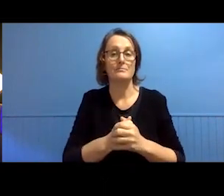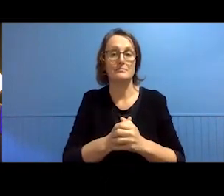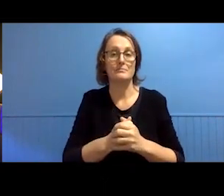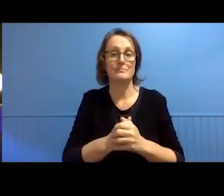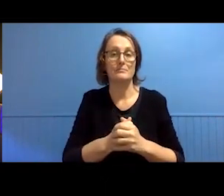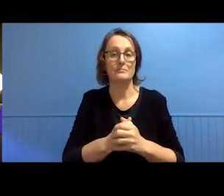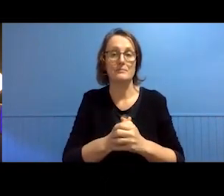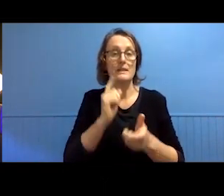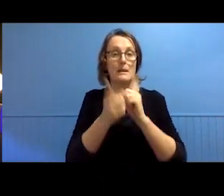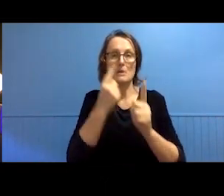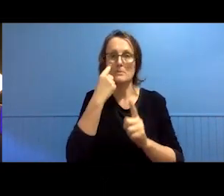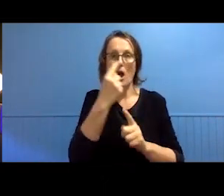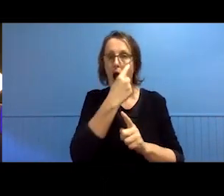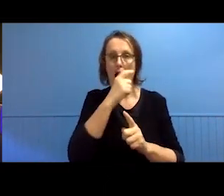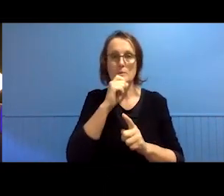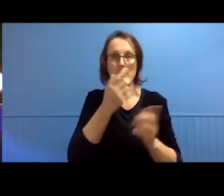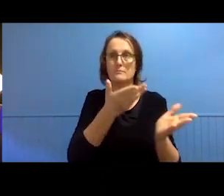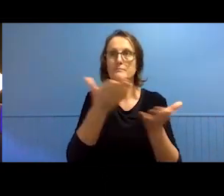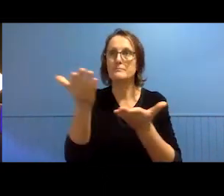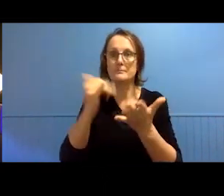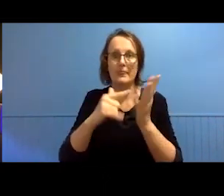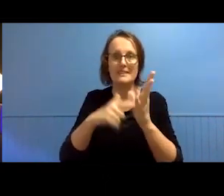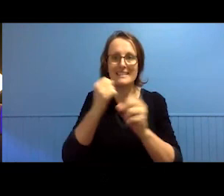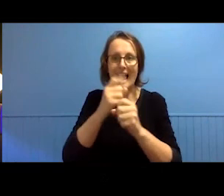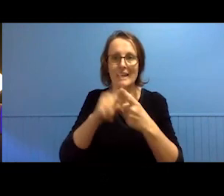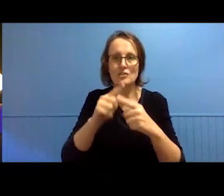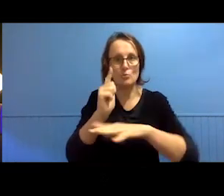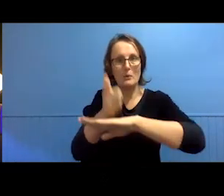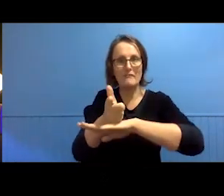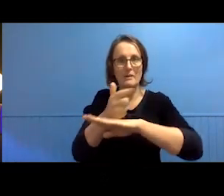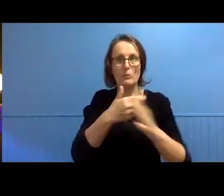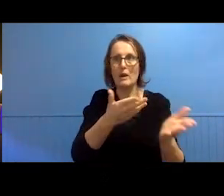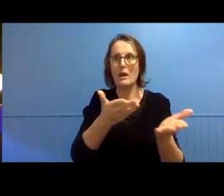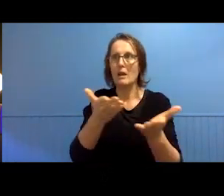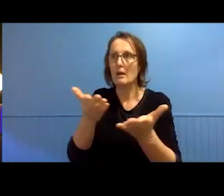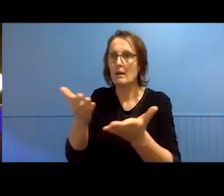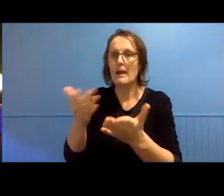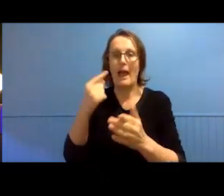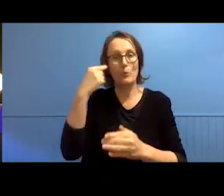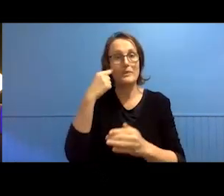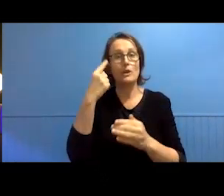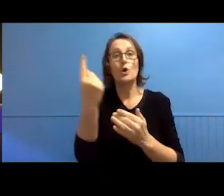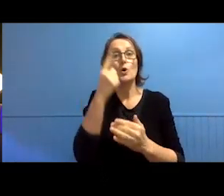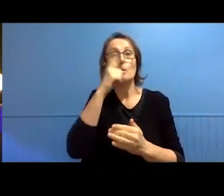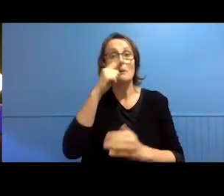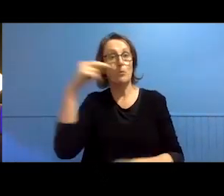eyes tend to gravitate towards stage or whatever we're filming and then we kind of assume the person on the other end of the screen can see what